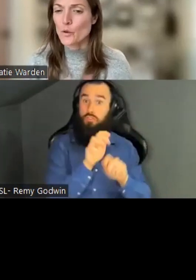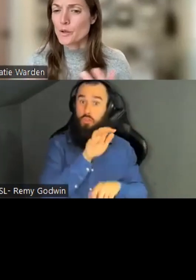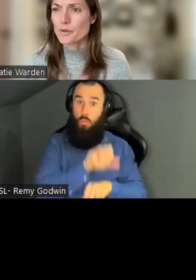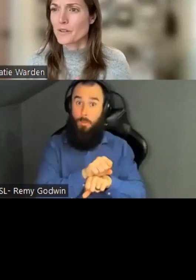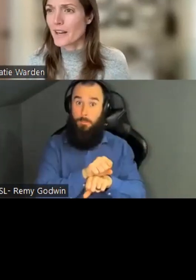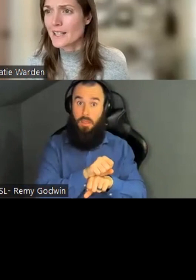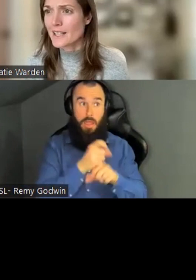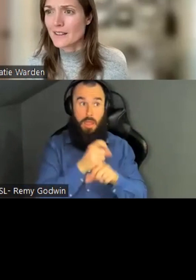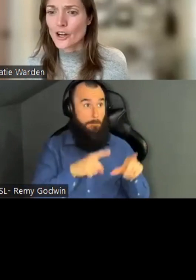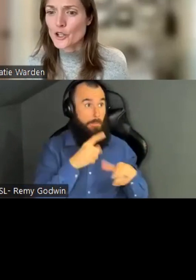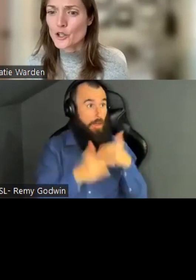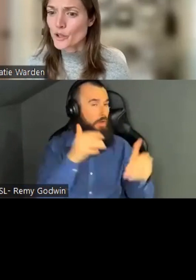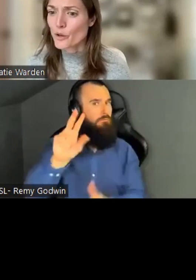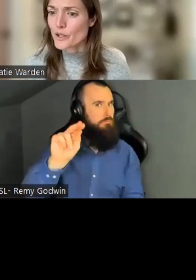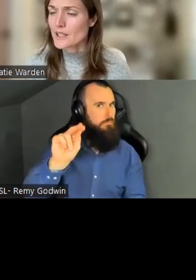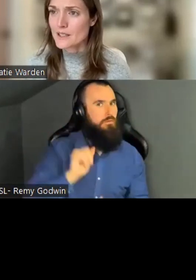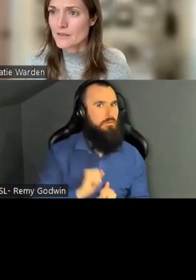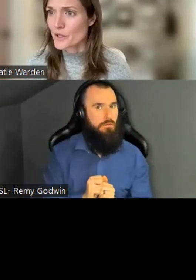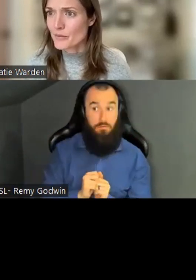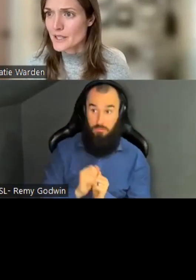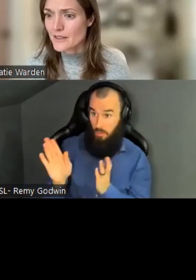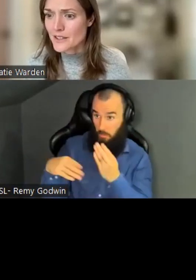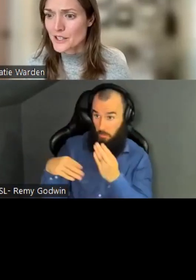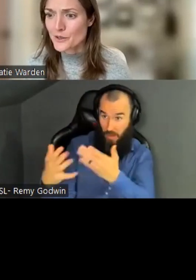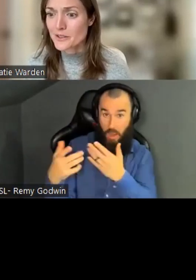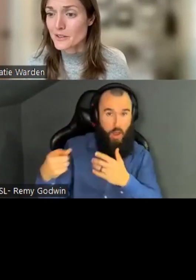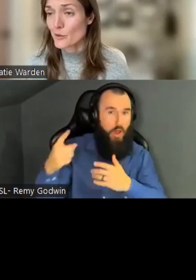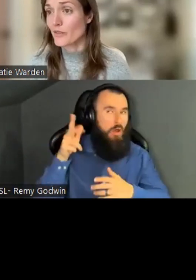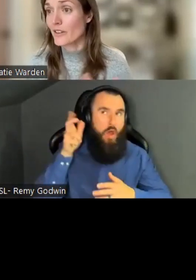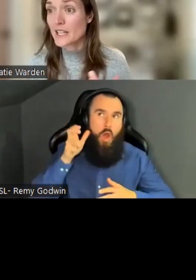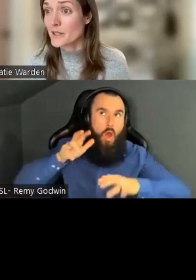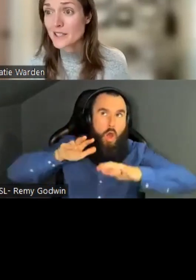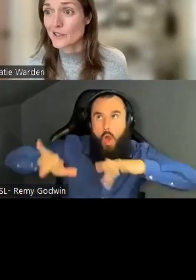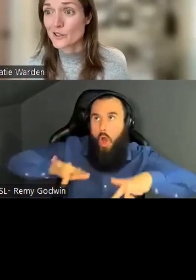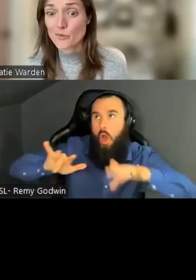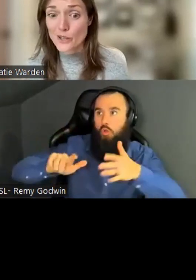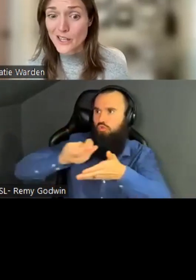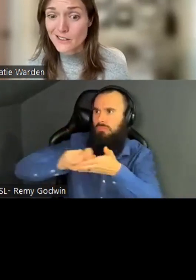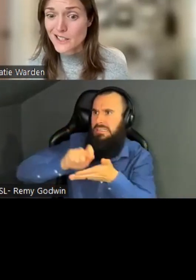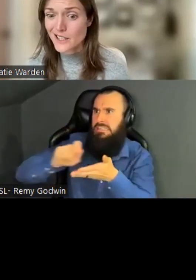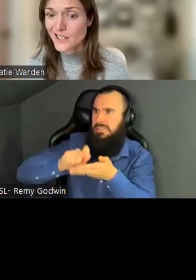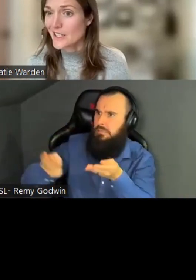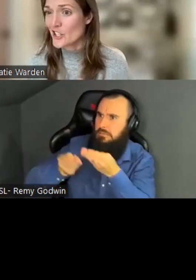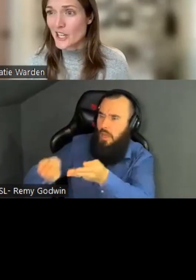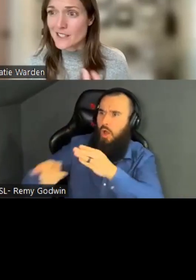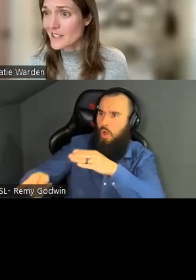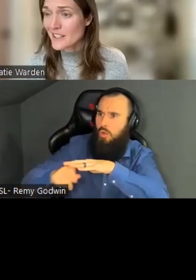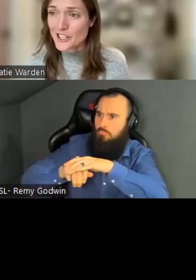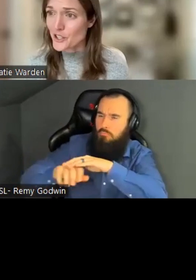Would providing audio recordings of written materials or providing materials in braille change the nature